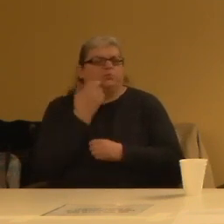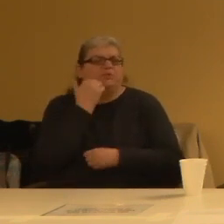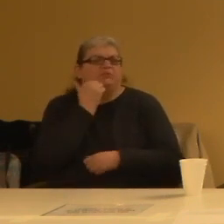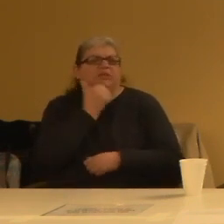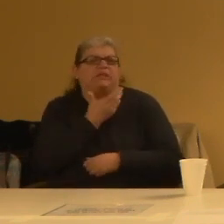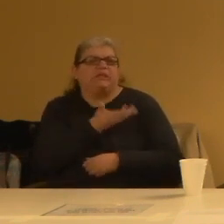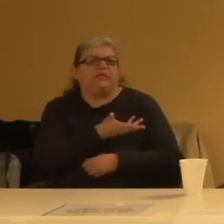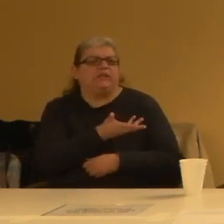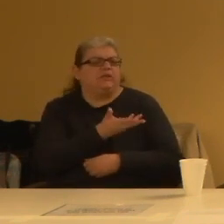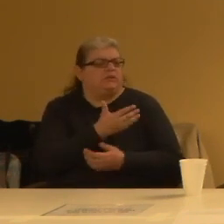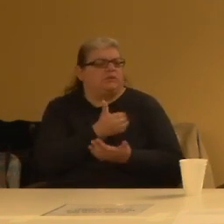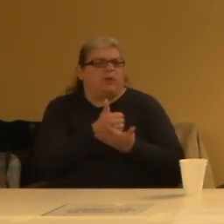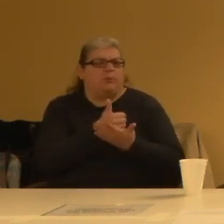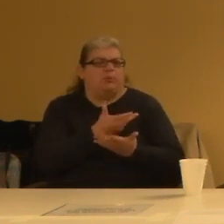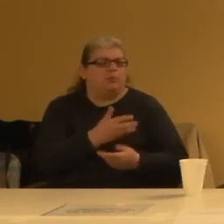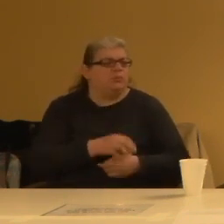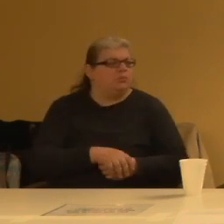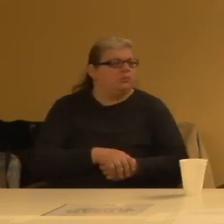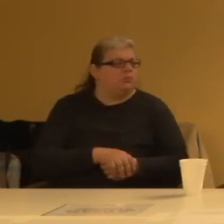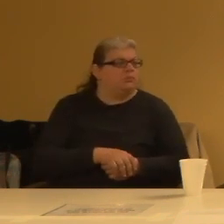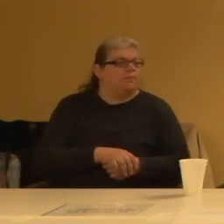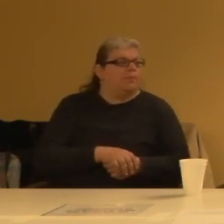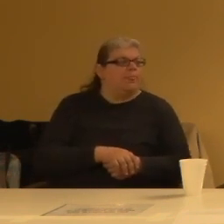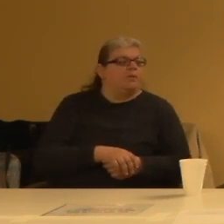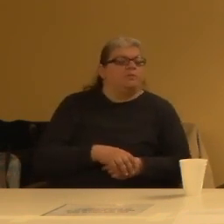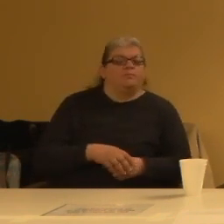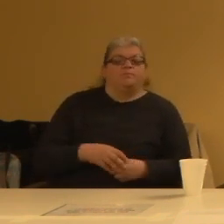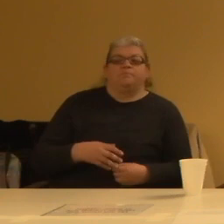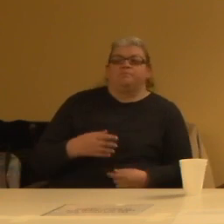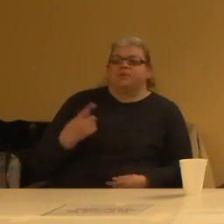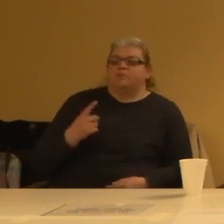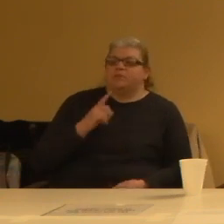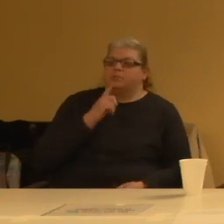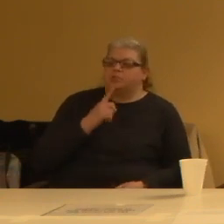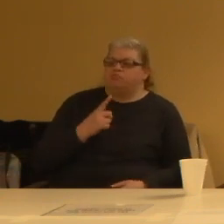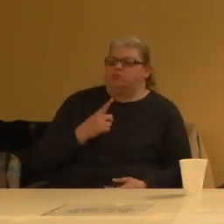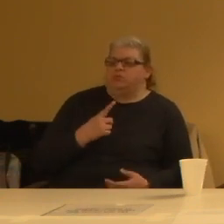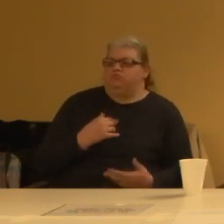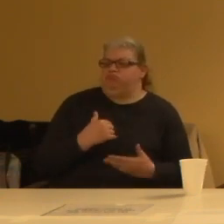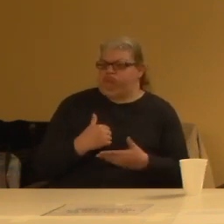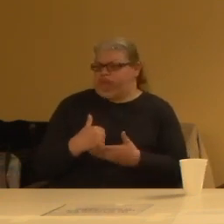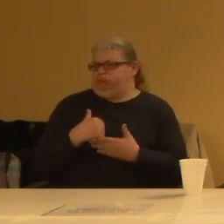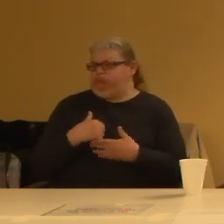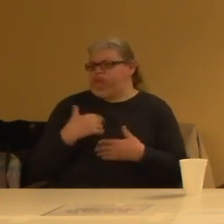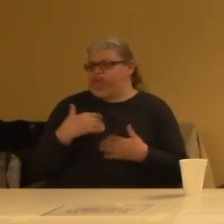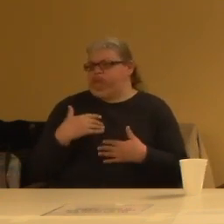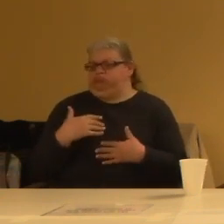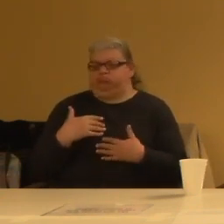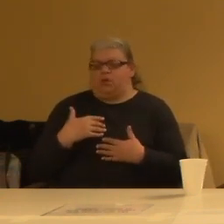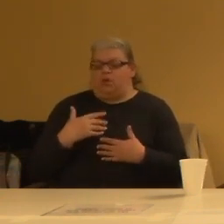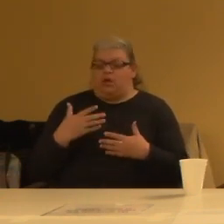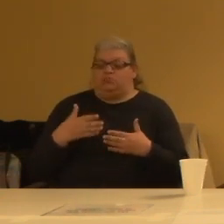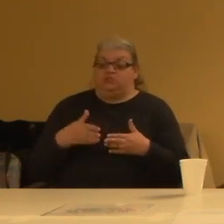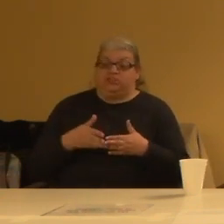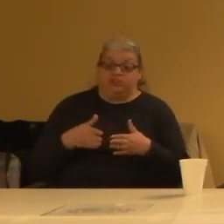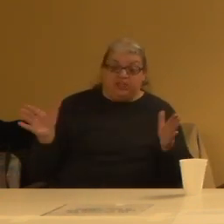Something that was really meaningful to me. This was said to me by, this is super general, but I feel like it's worth hearing,